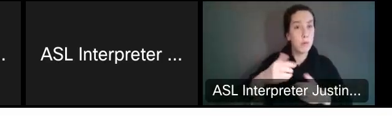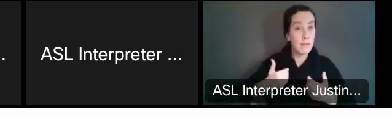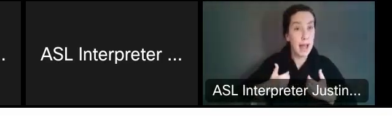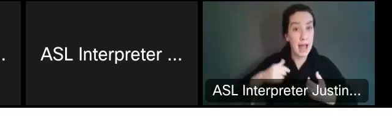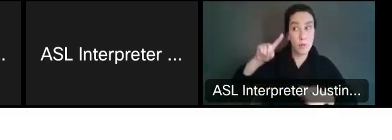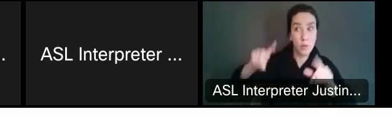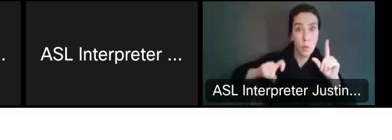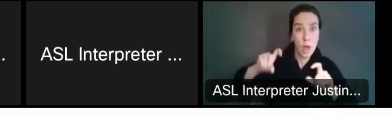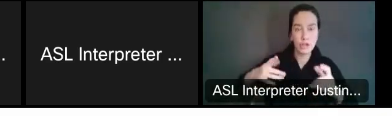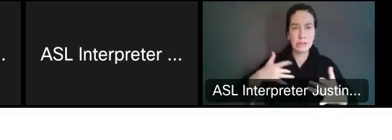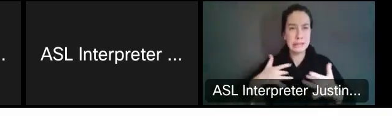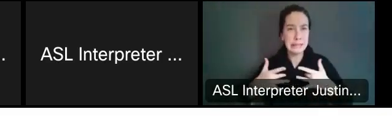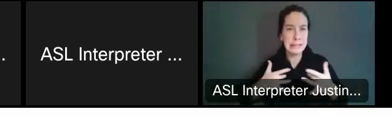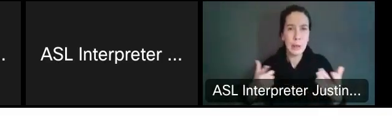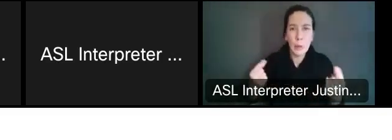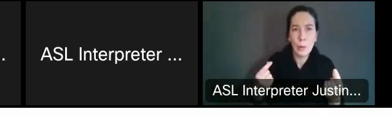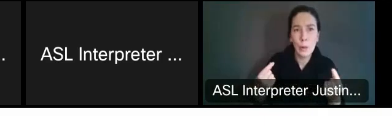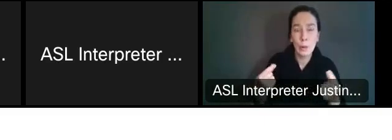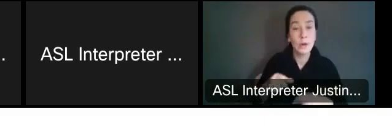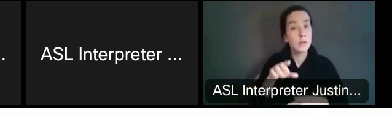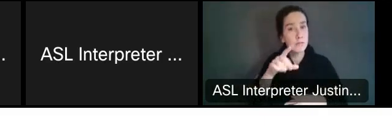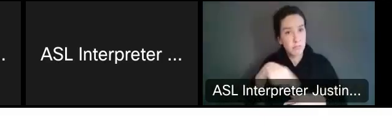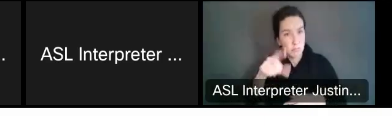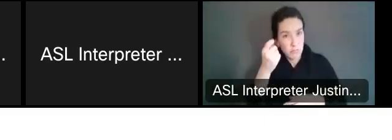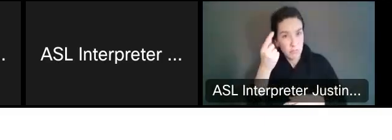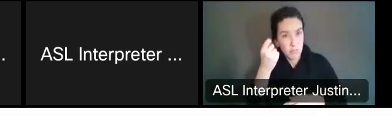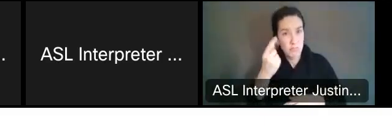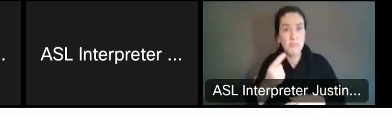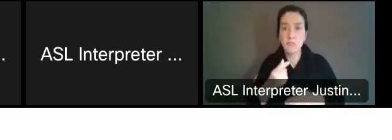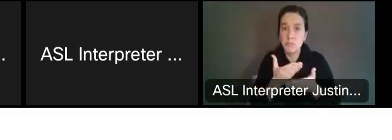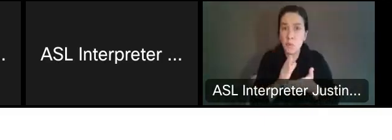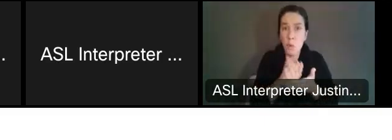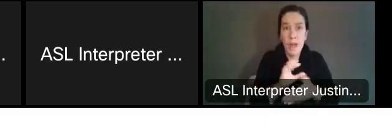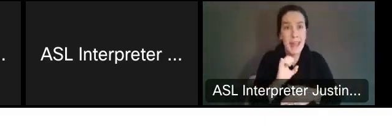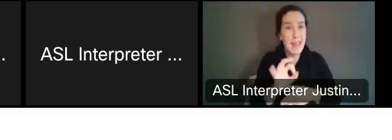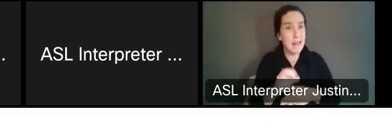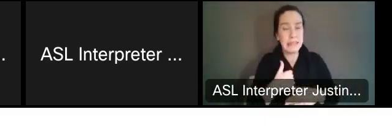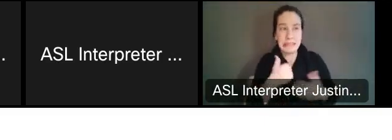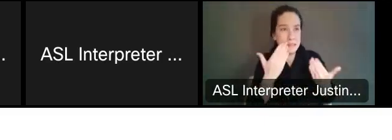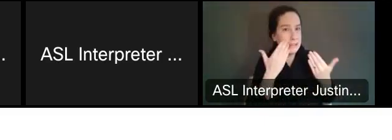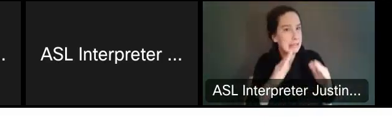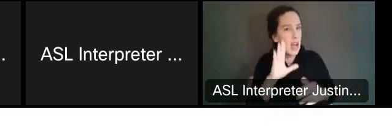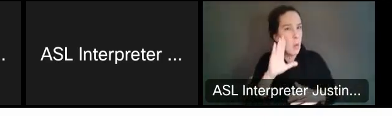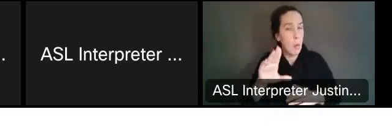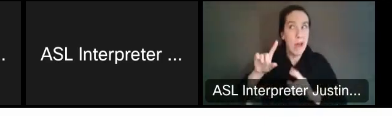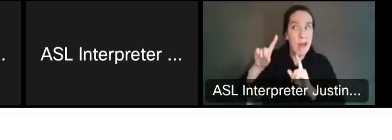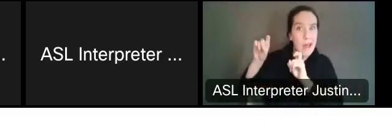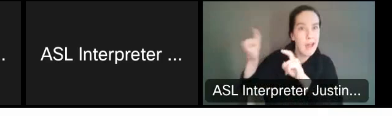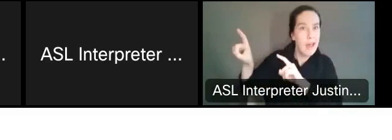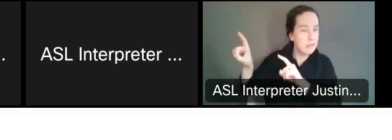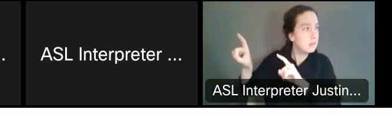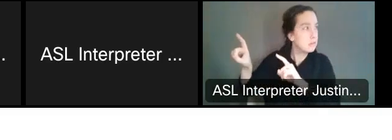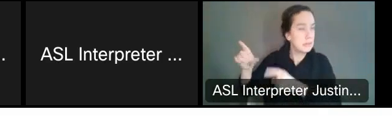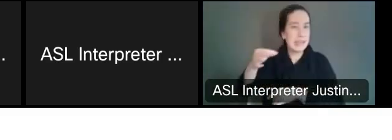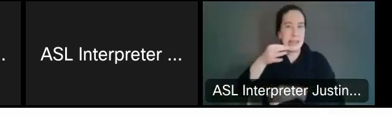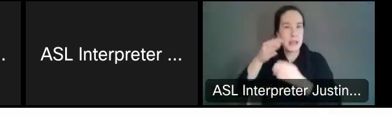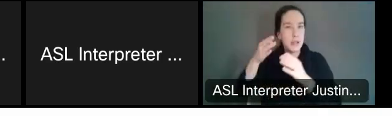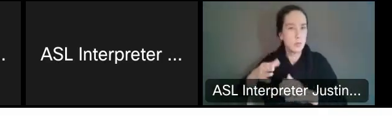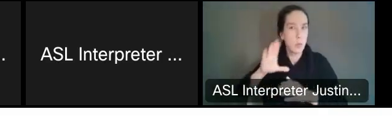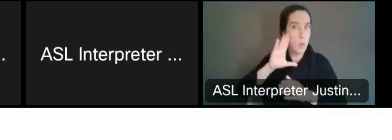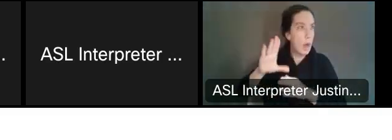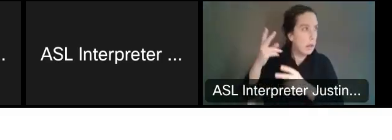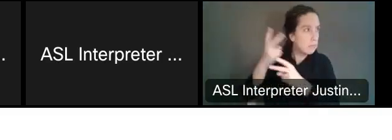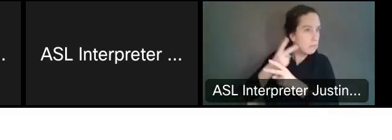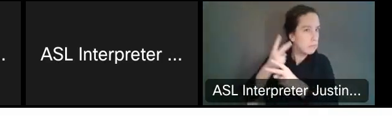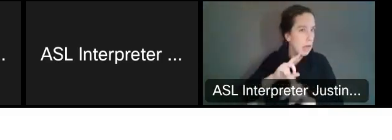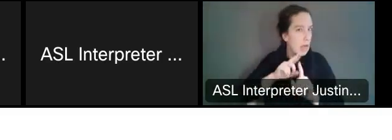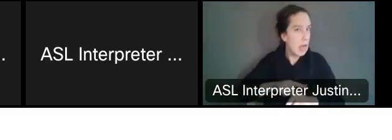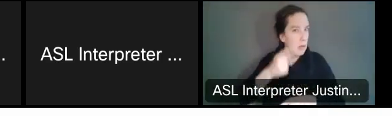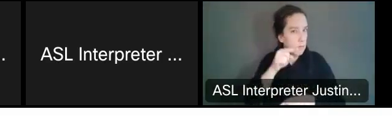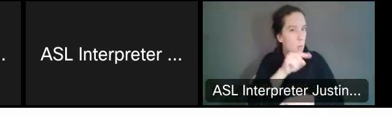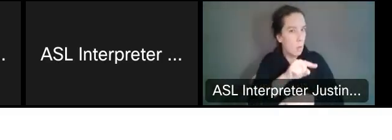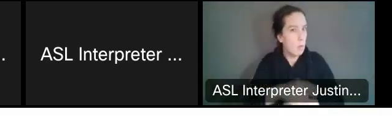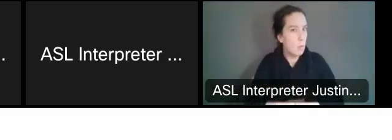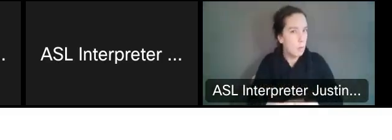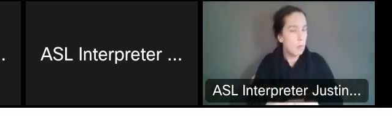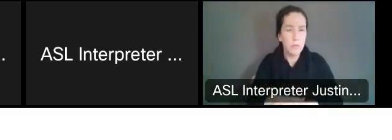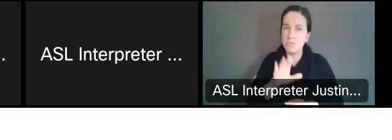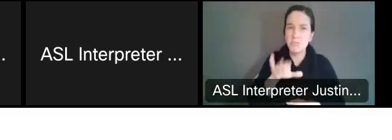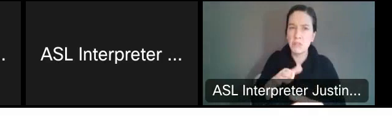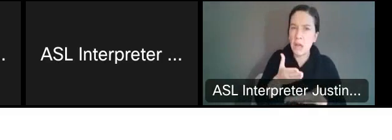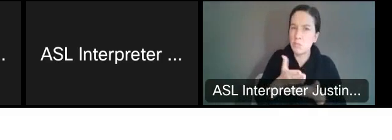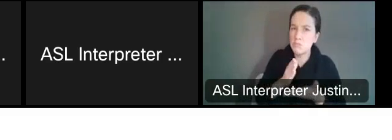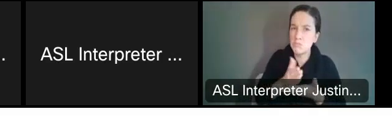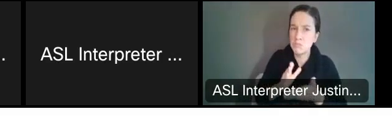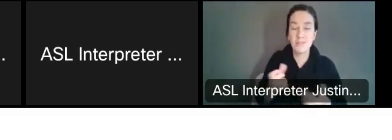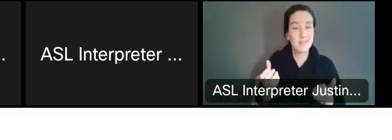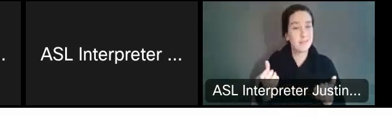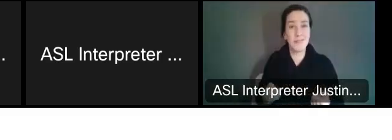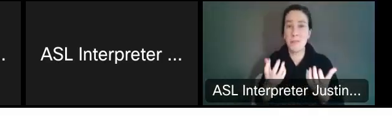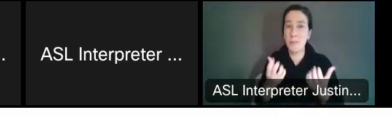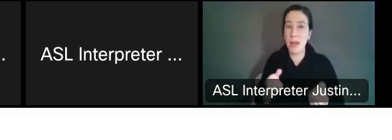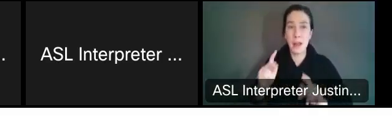It's okay to say, I don't know, but I can talk to 1 of the experts at Minnesota Department of health, and find out the answers for you. It's also important to keep in mind that people have many different reasons for not being vaccinated.